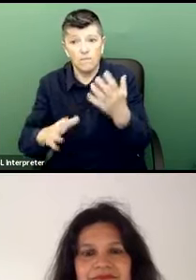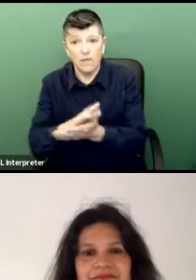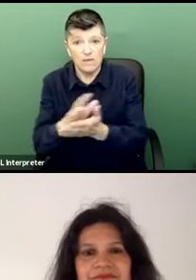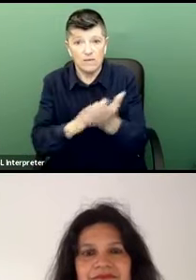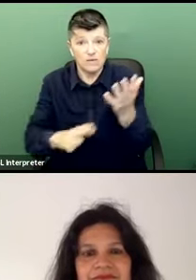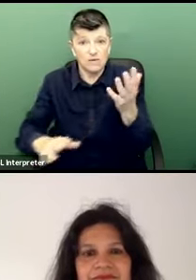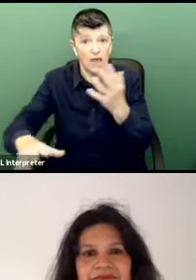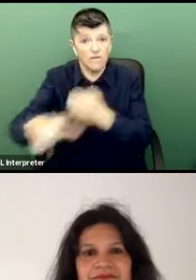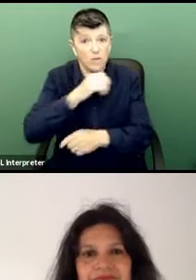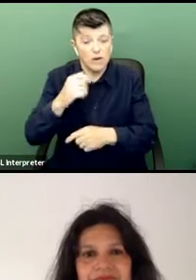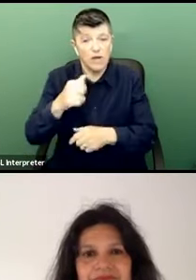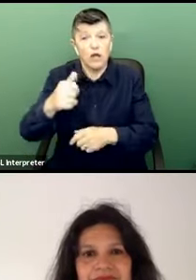there was